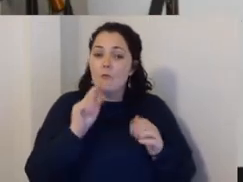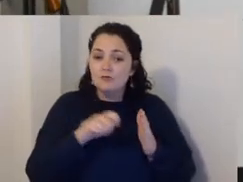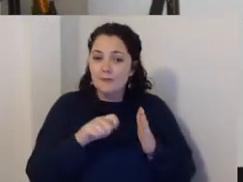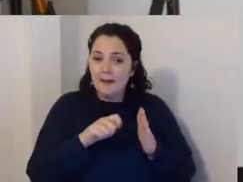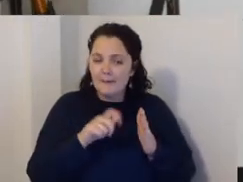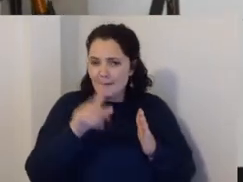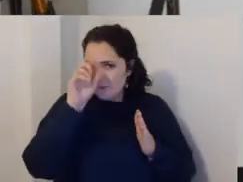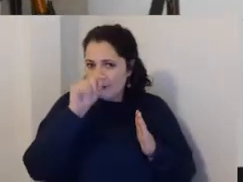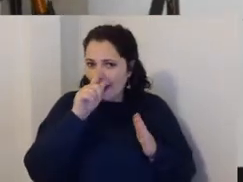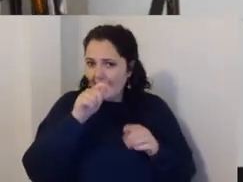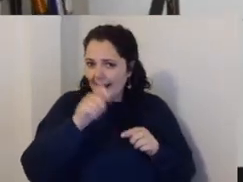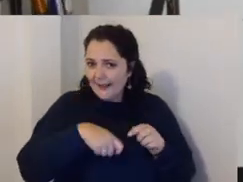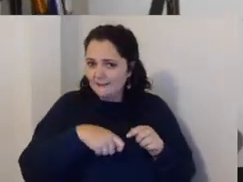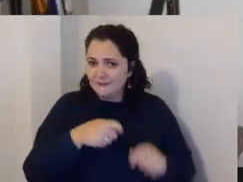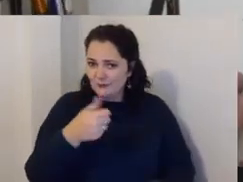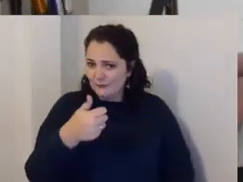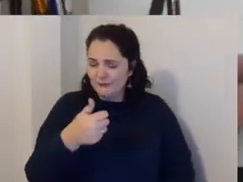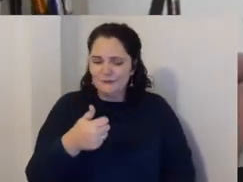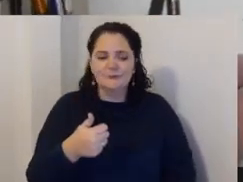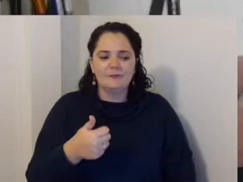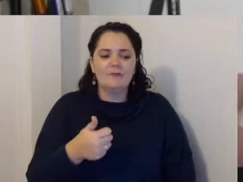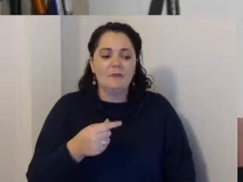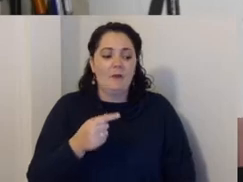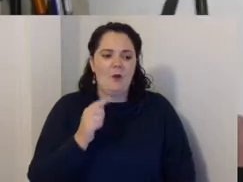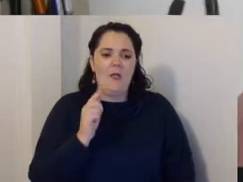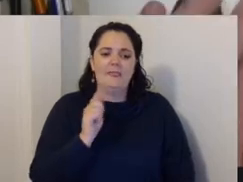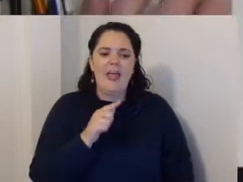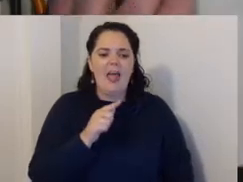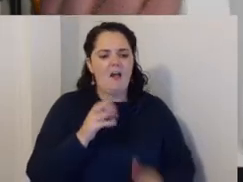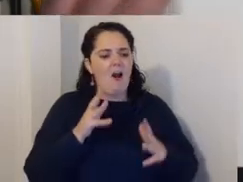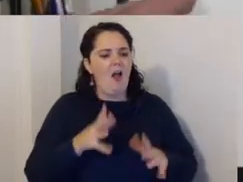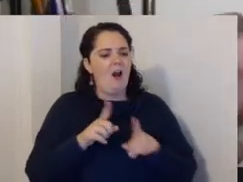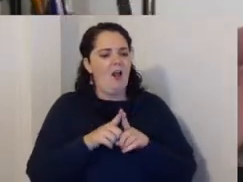okay so that is the primary method that we're going to be using here graphite with your